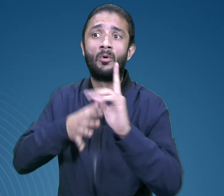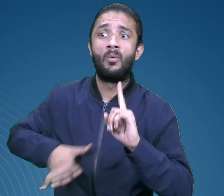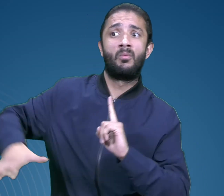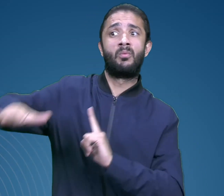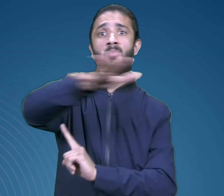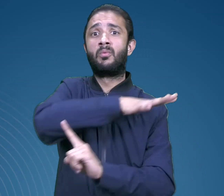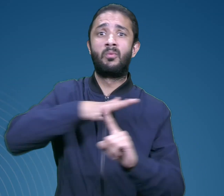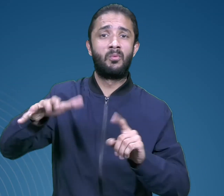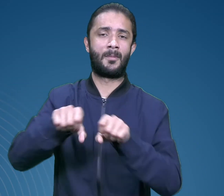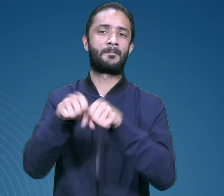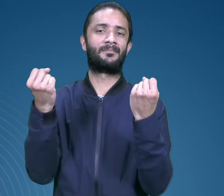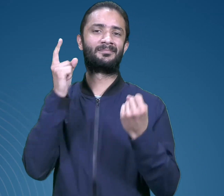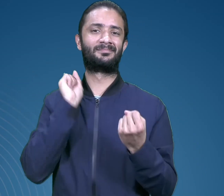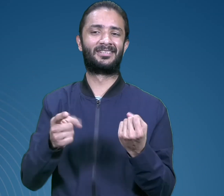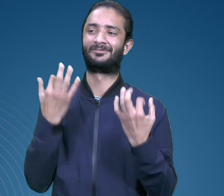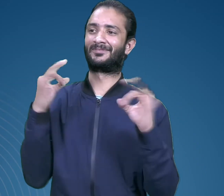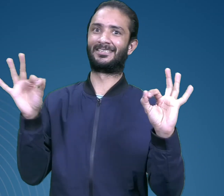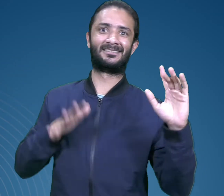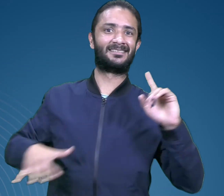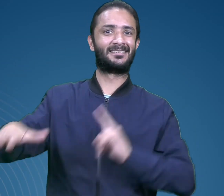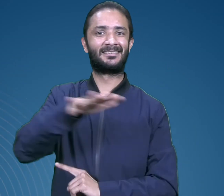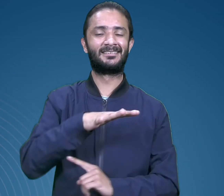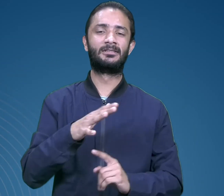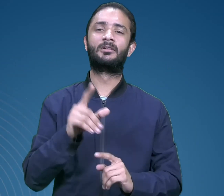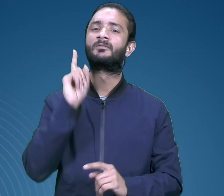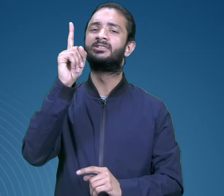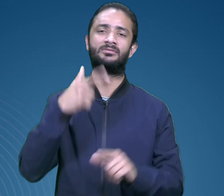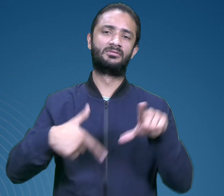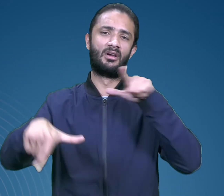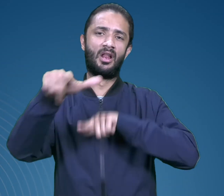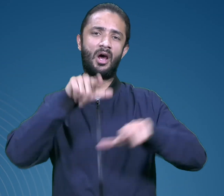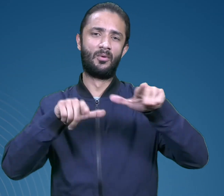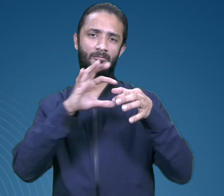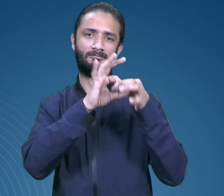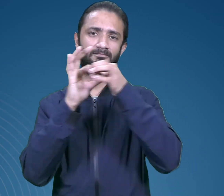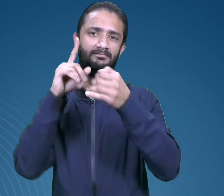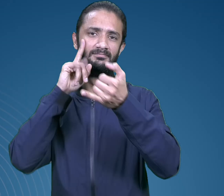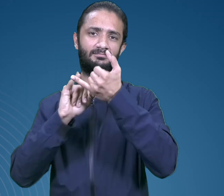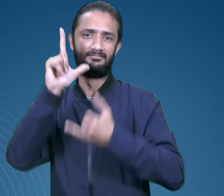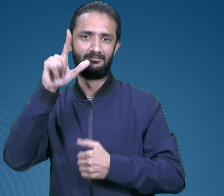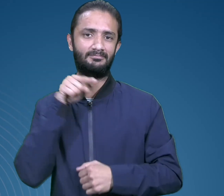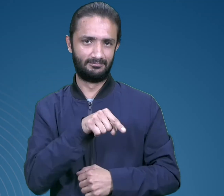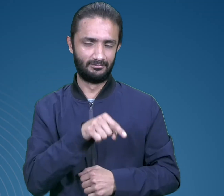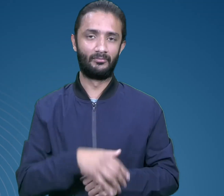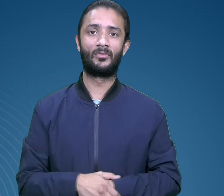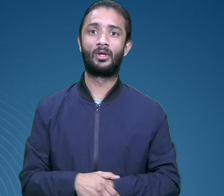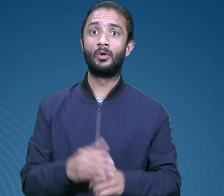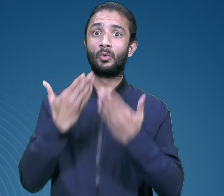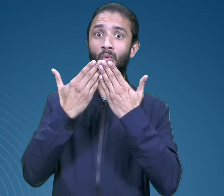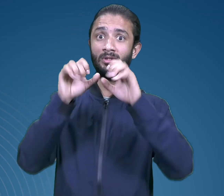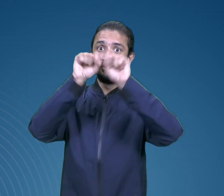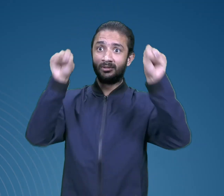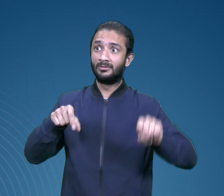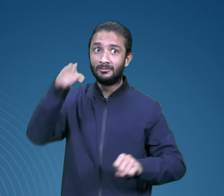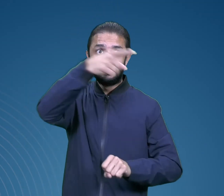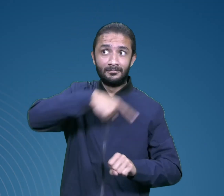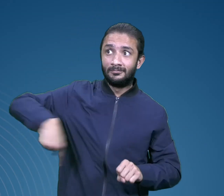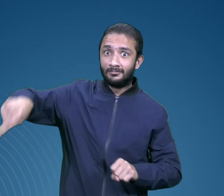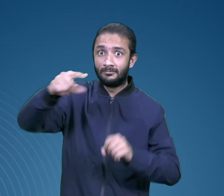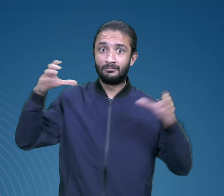Accessible language removes communication barriers. Schools must provide sign language as a subject for deaf learners.